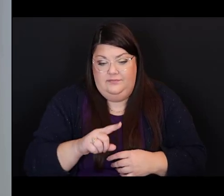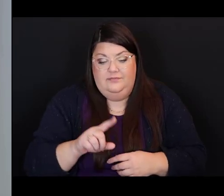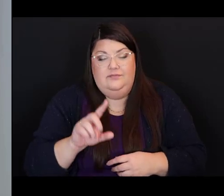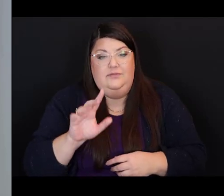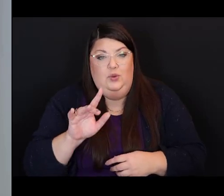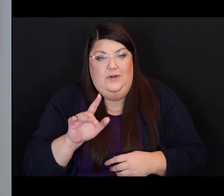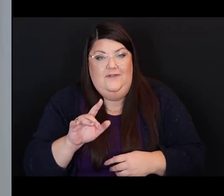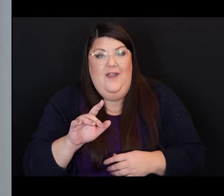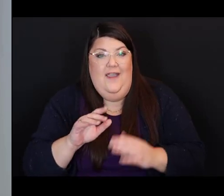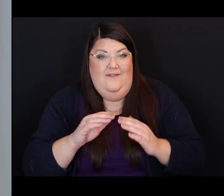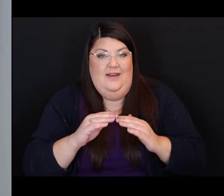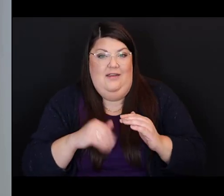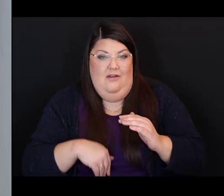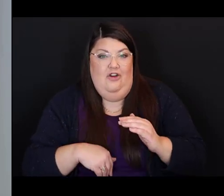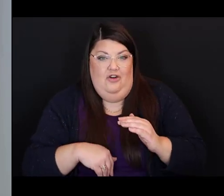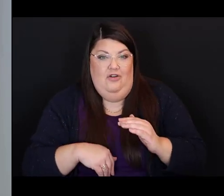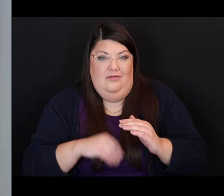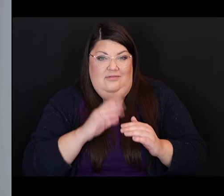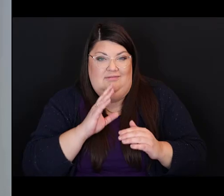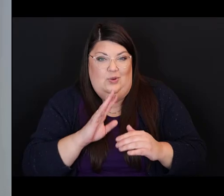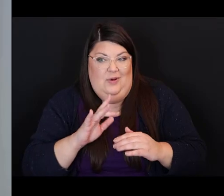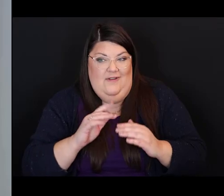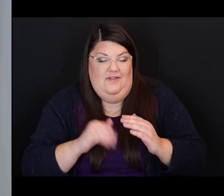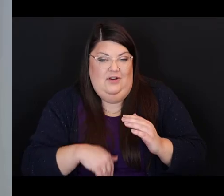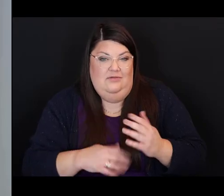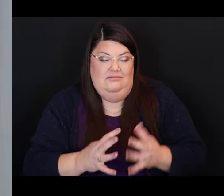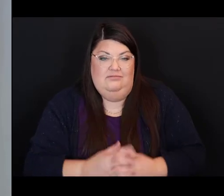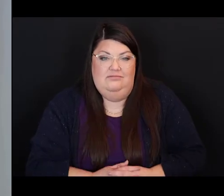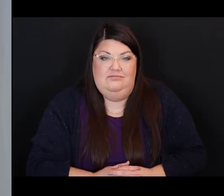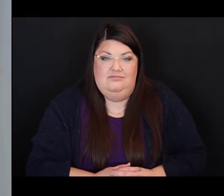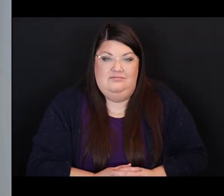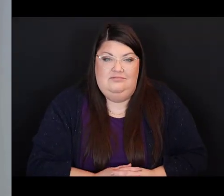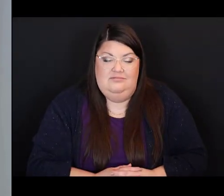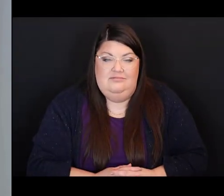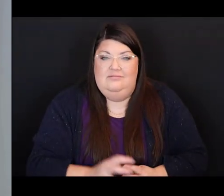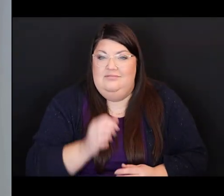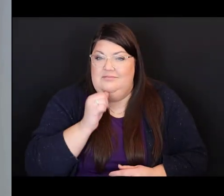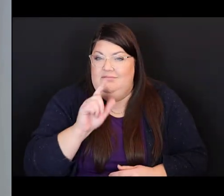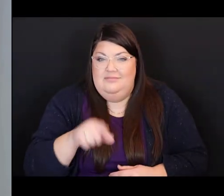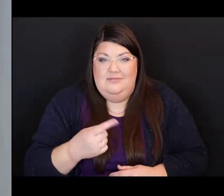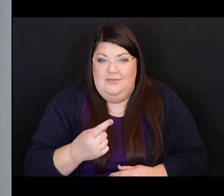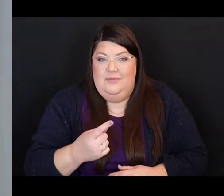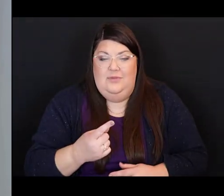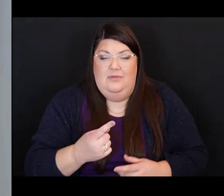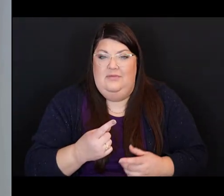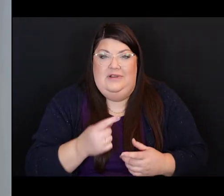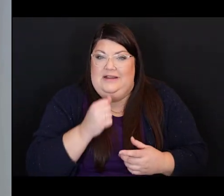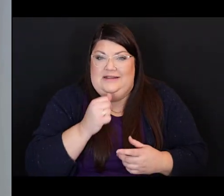25 and younger. And that doesn't even include the students we're serving under pre-employment